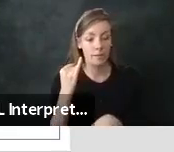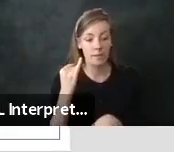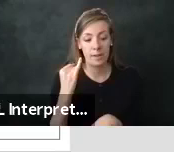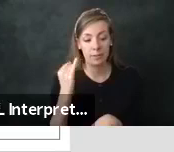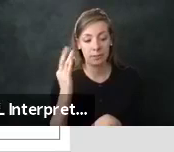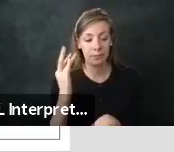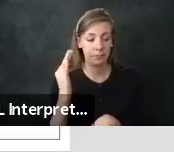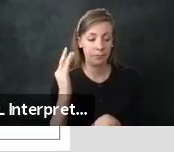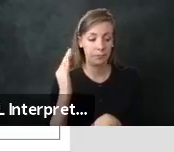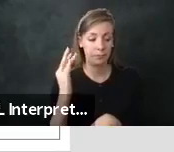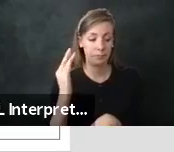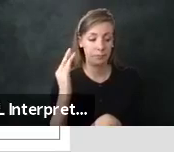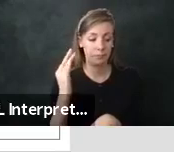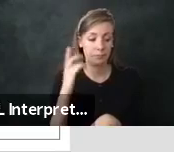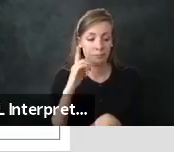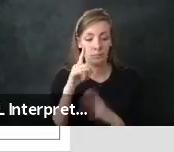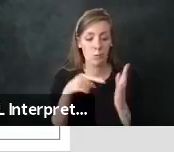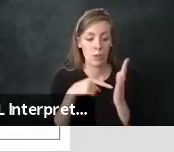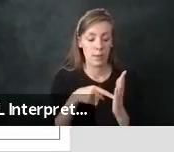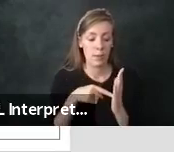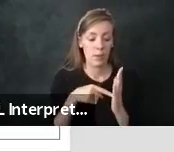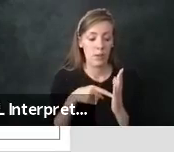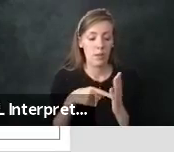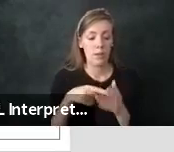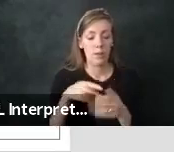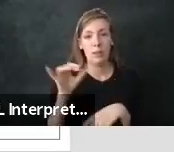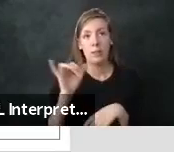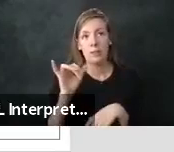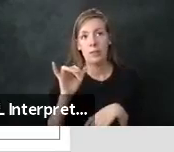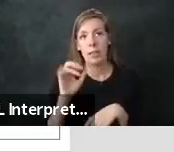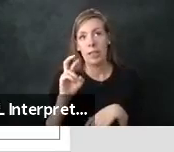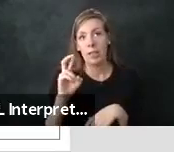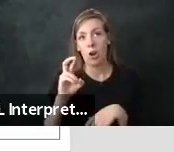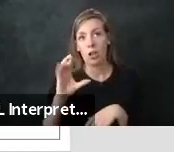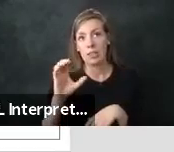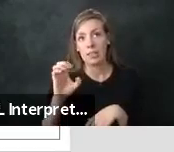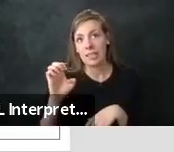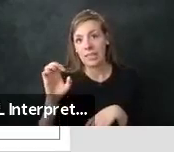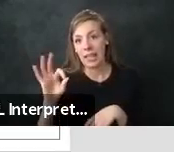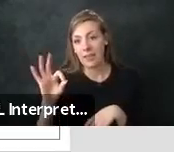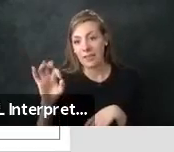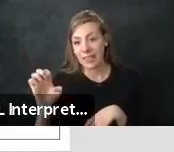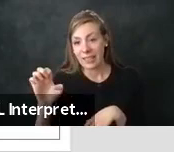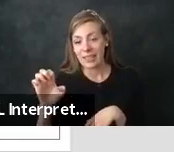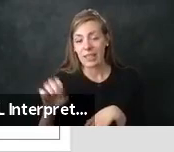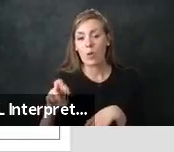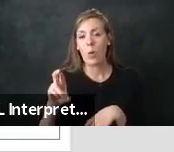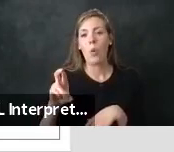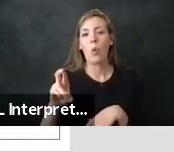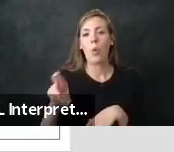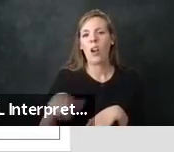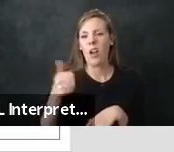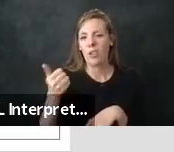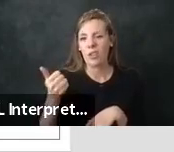for example, like sniffs and RCI as well as some of the occupational sectors.